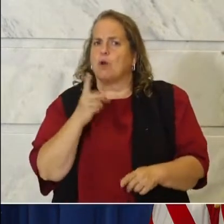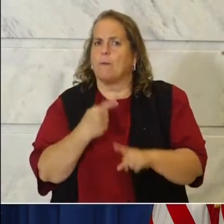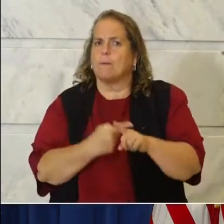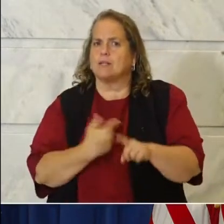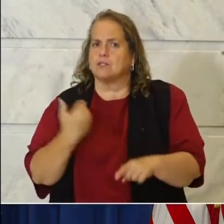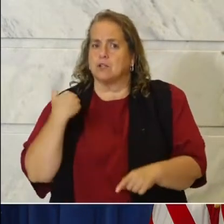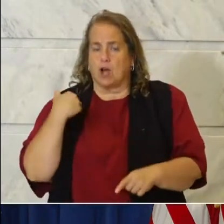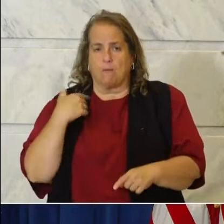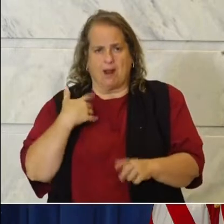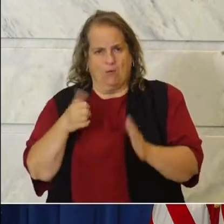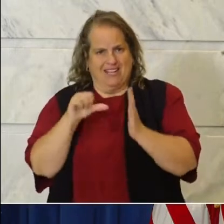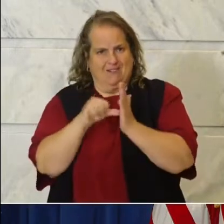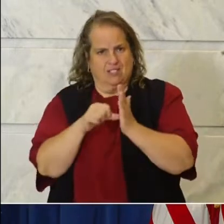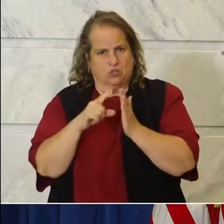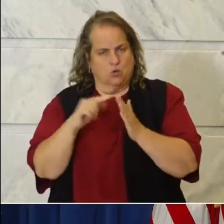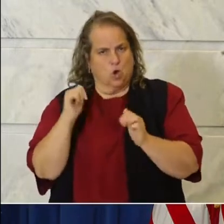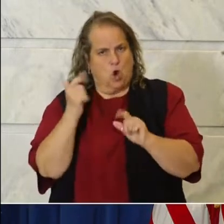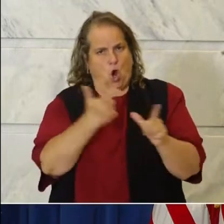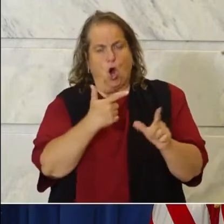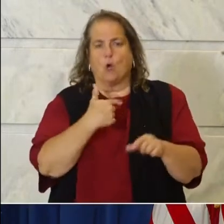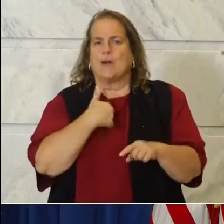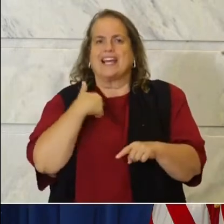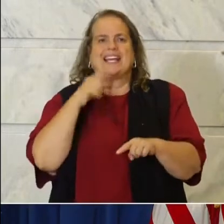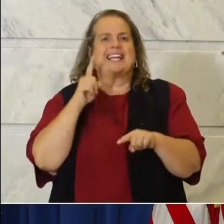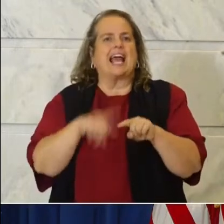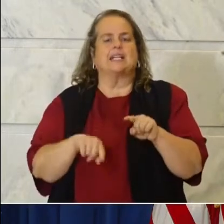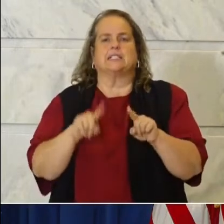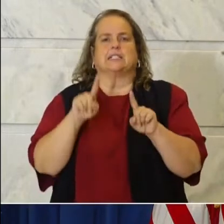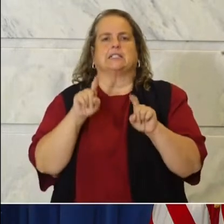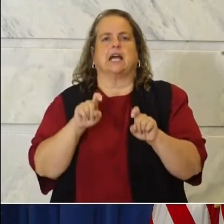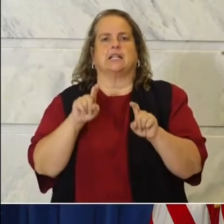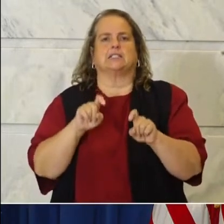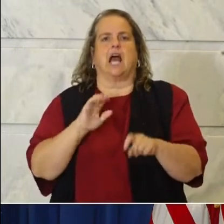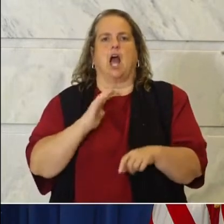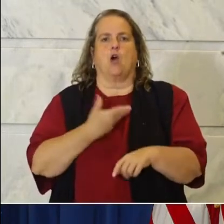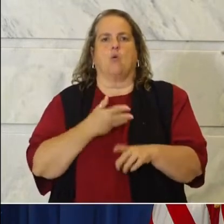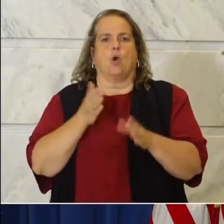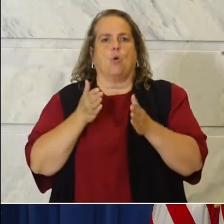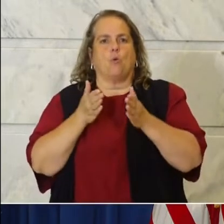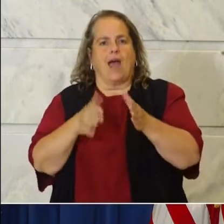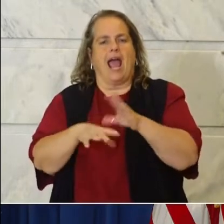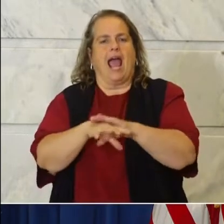listening, though we cannot test our way out of poor decision making. We